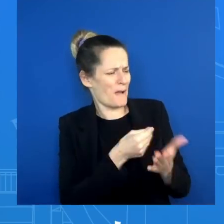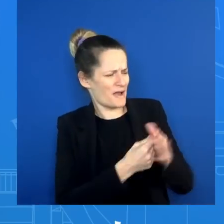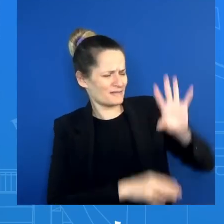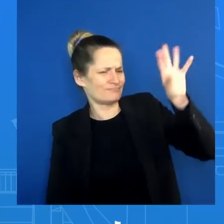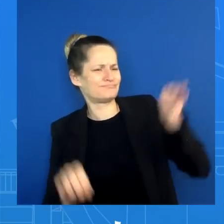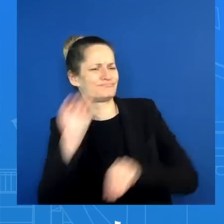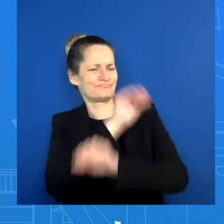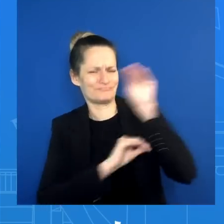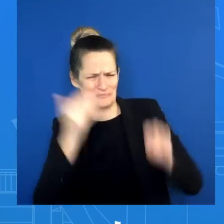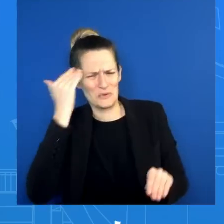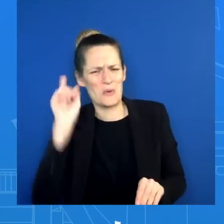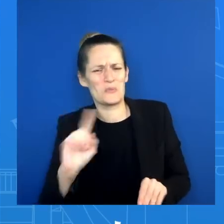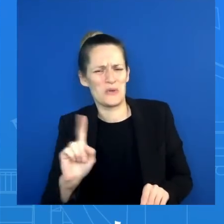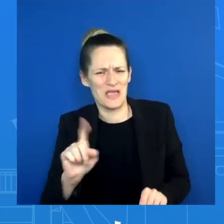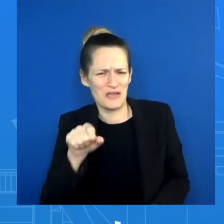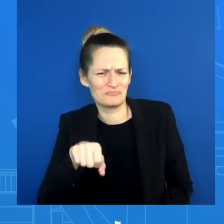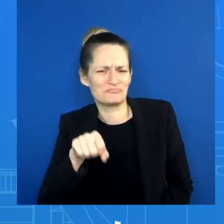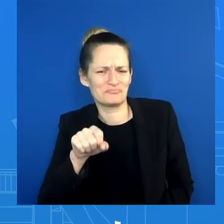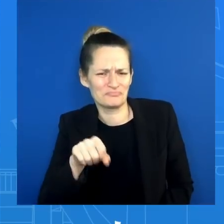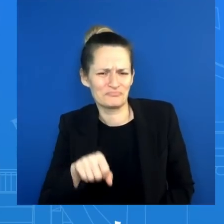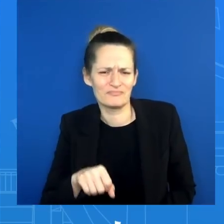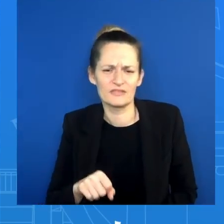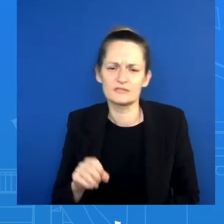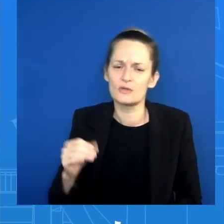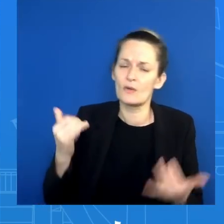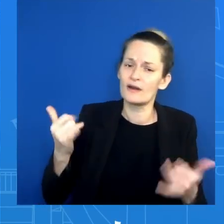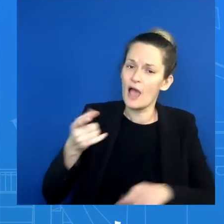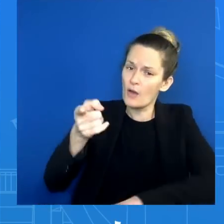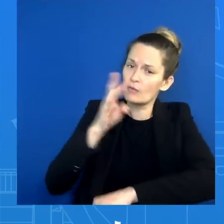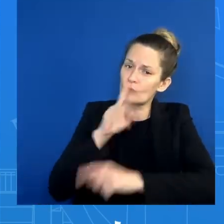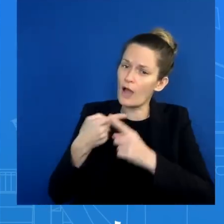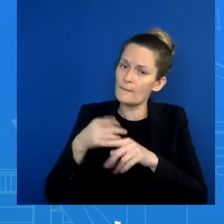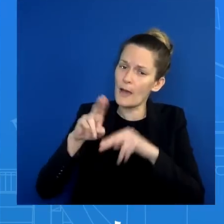is fully paid, fully, fully paid for. It only increased the deficit anyway.